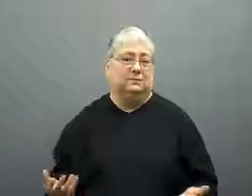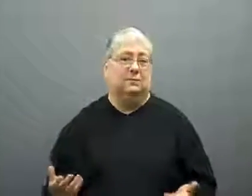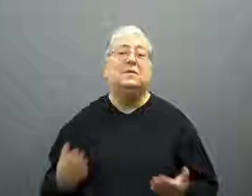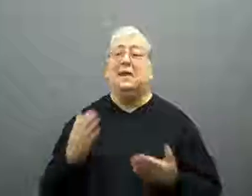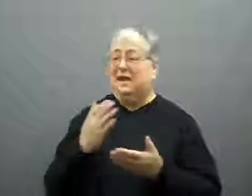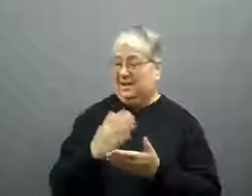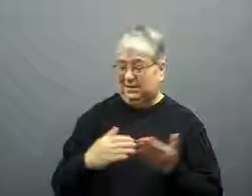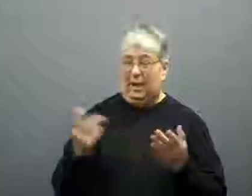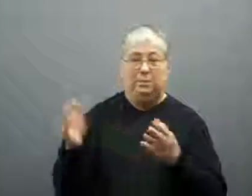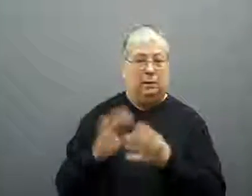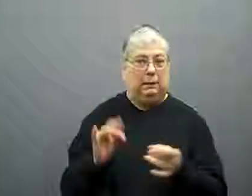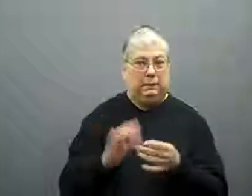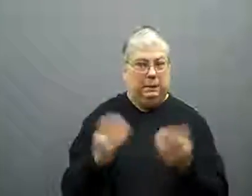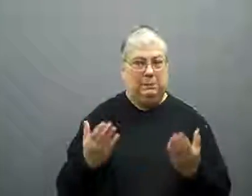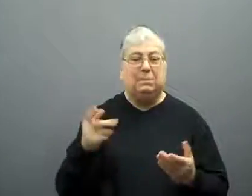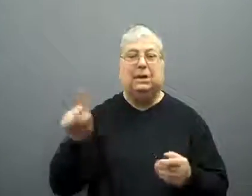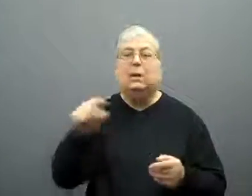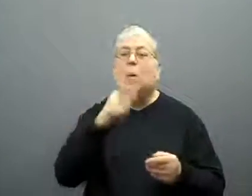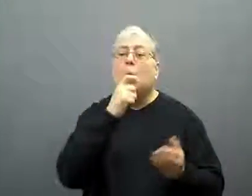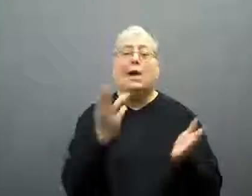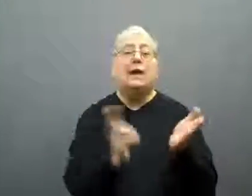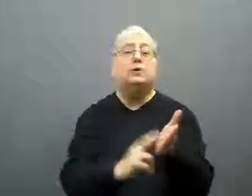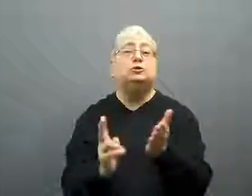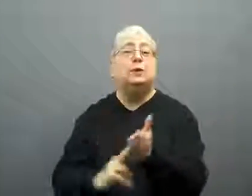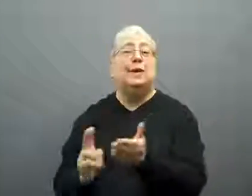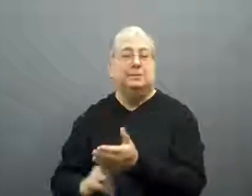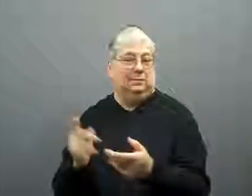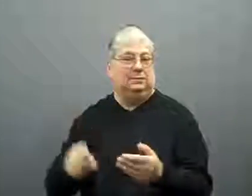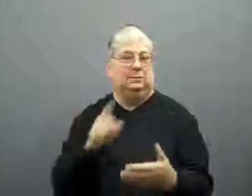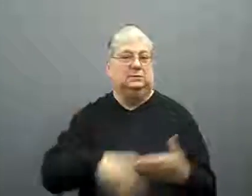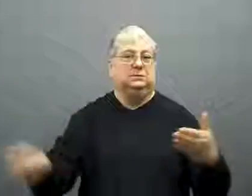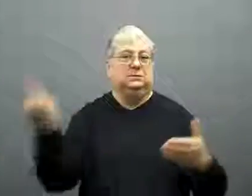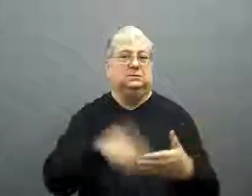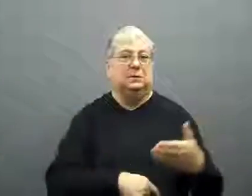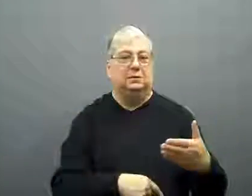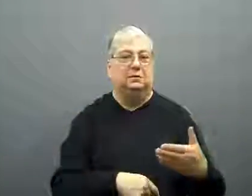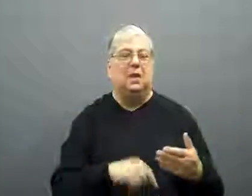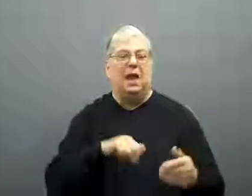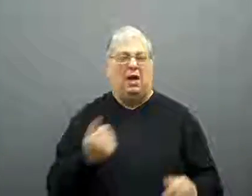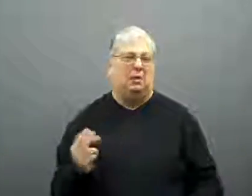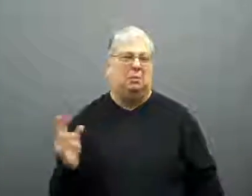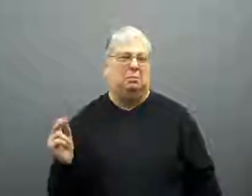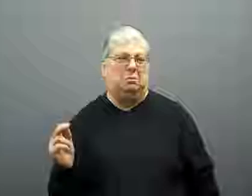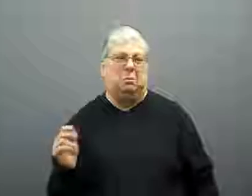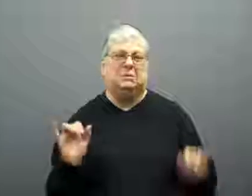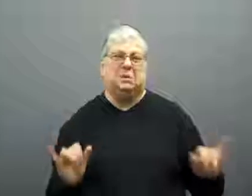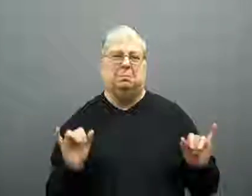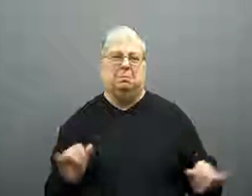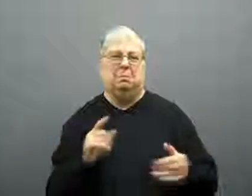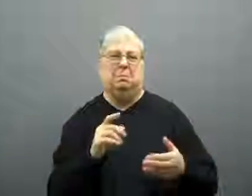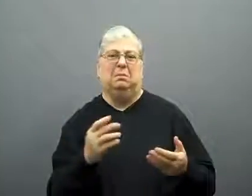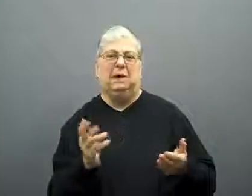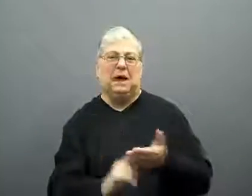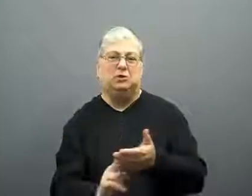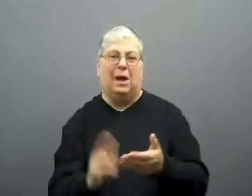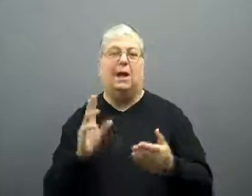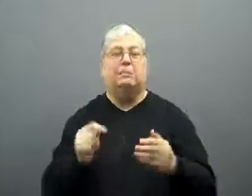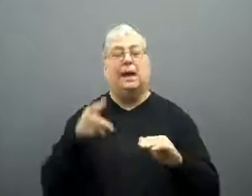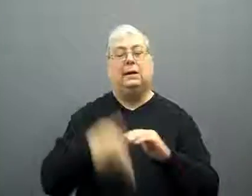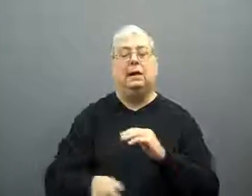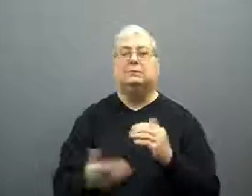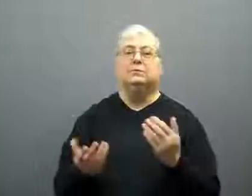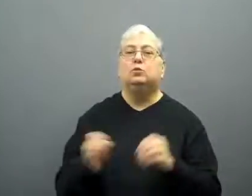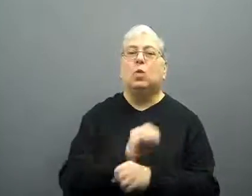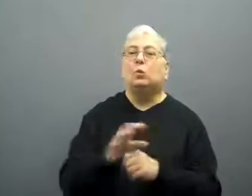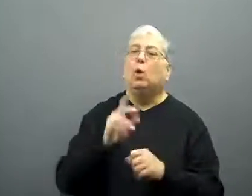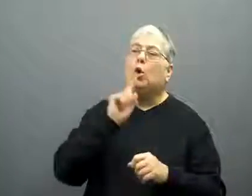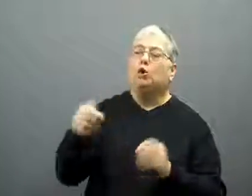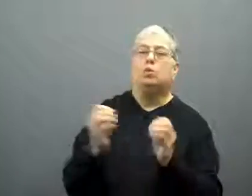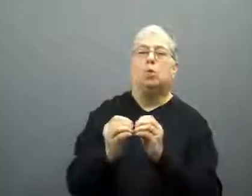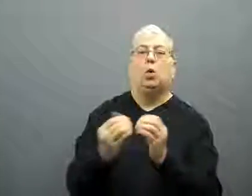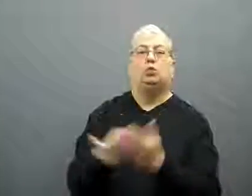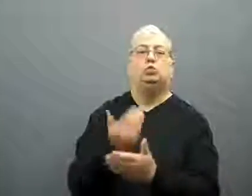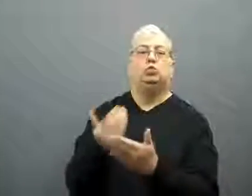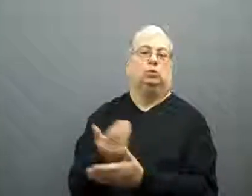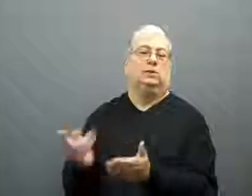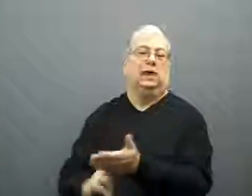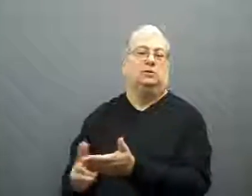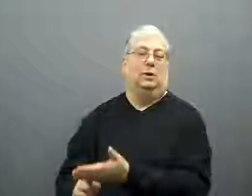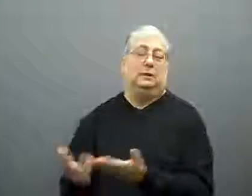Some say that existing contracts could be cancelled.